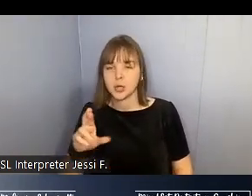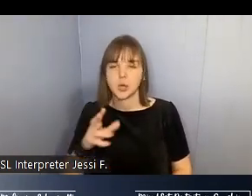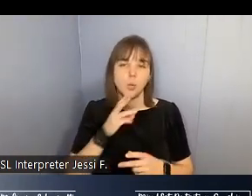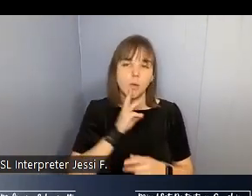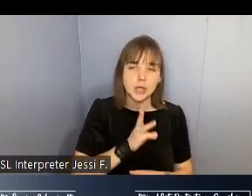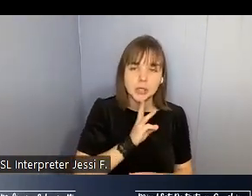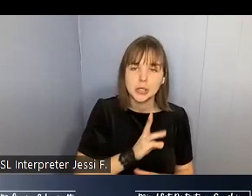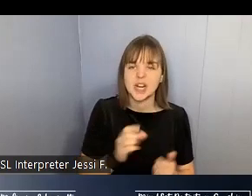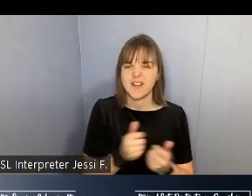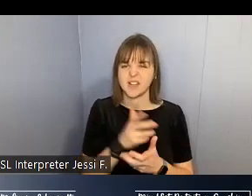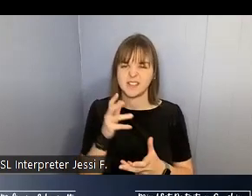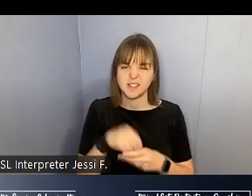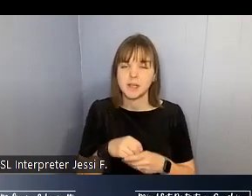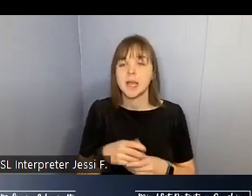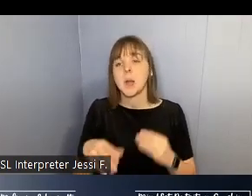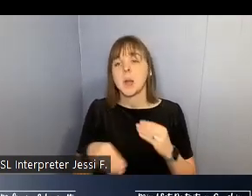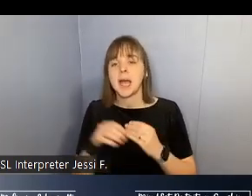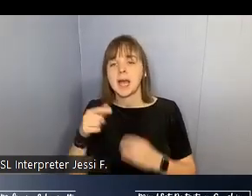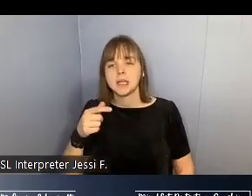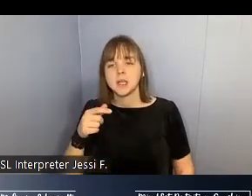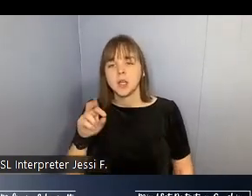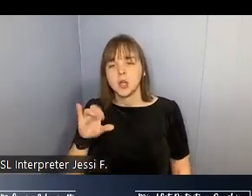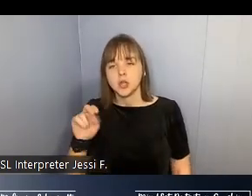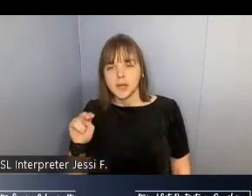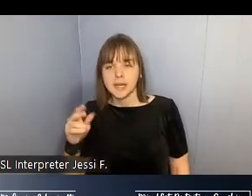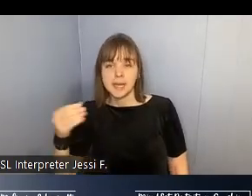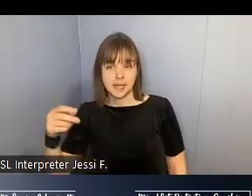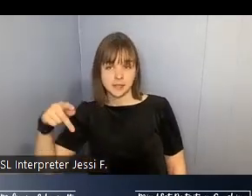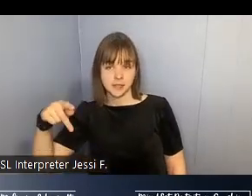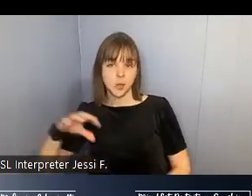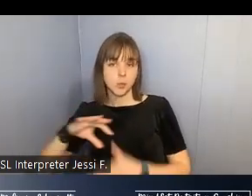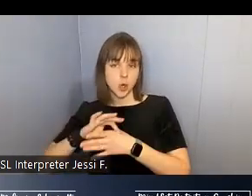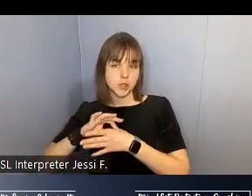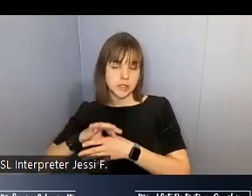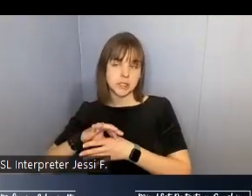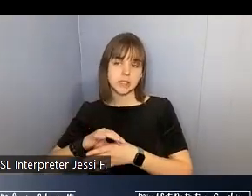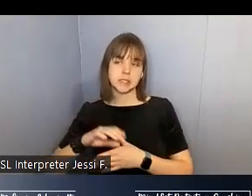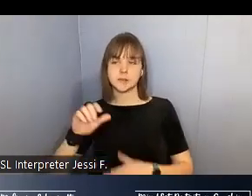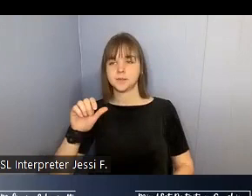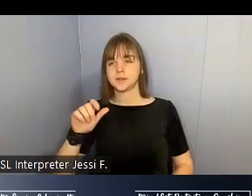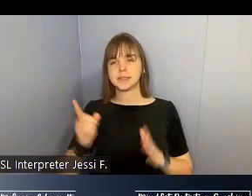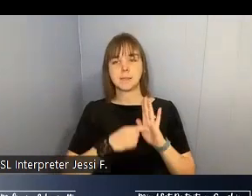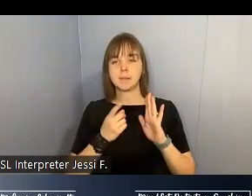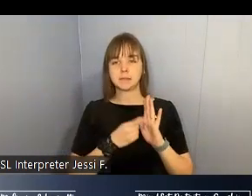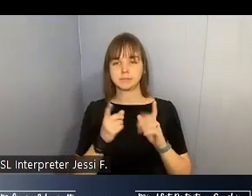I'll add a grain to that, a healthy fat, an acid. And it's good to go.